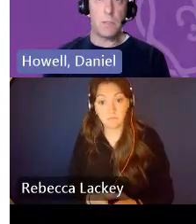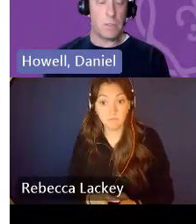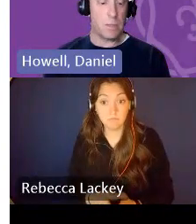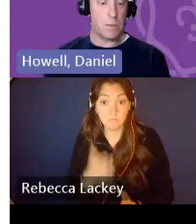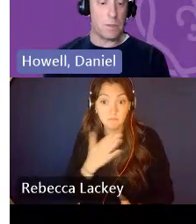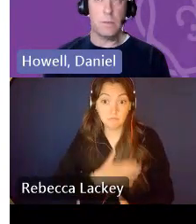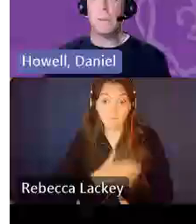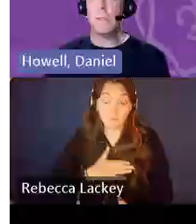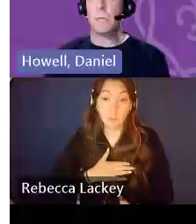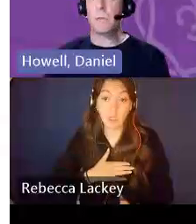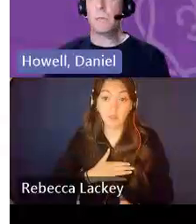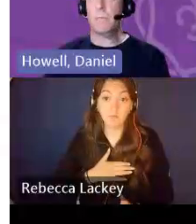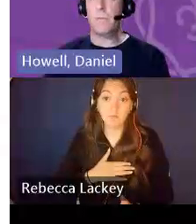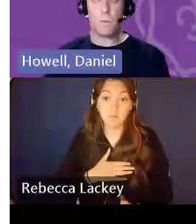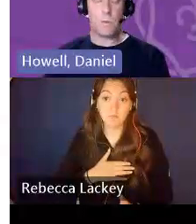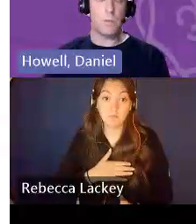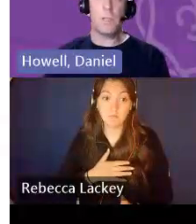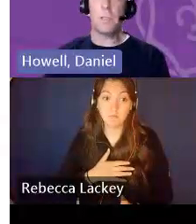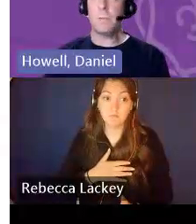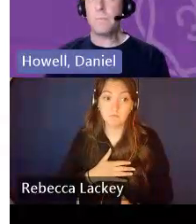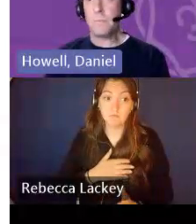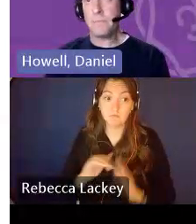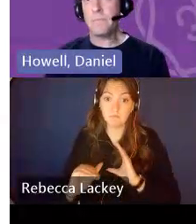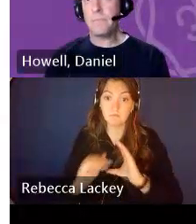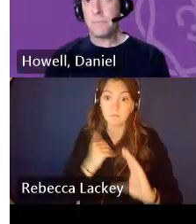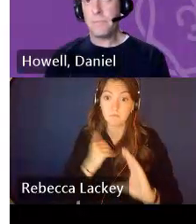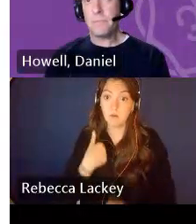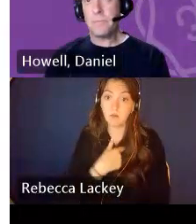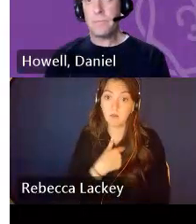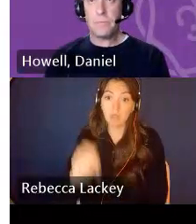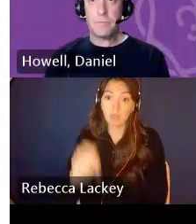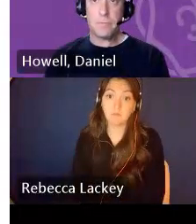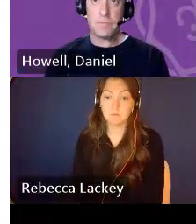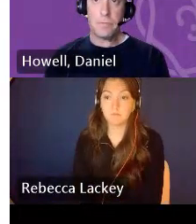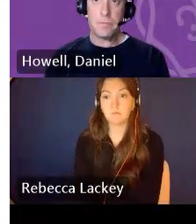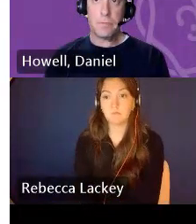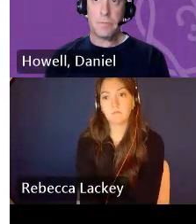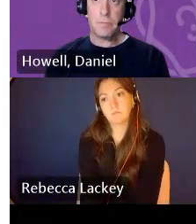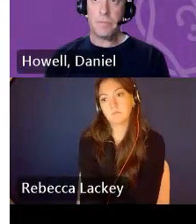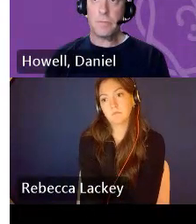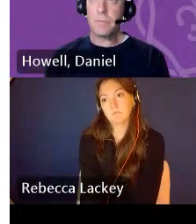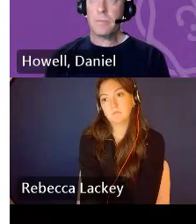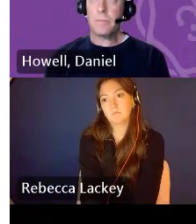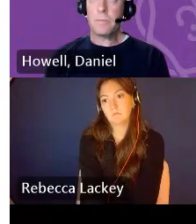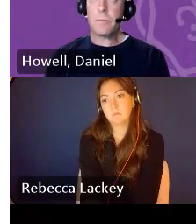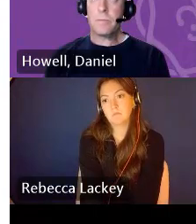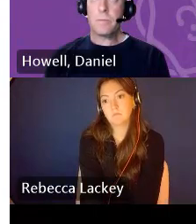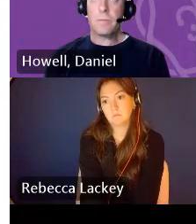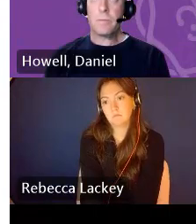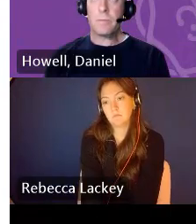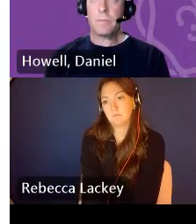the ones that were that were forwarded to us. Uh the next question is have adjacent